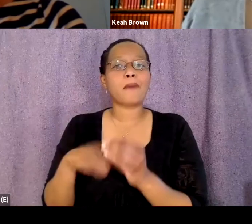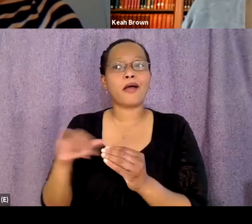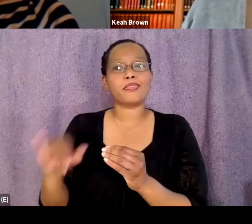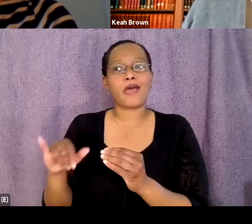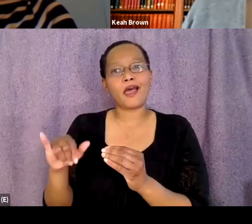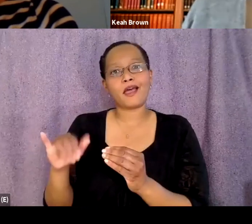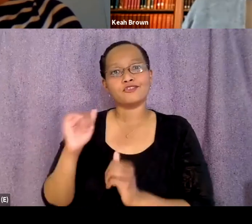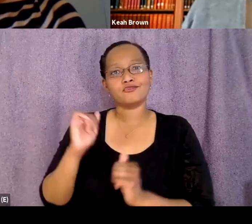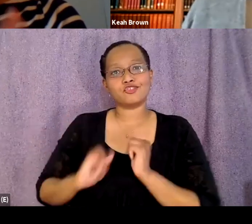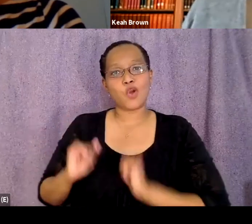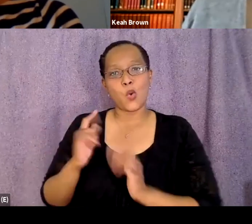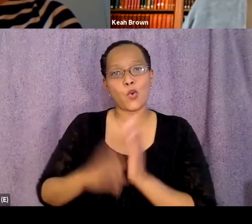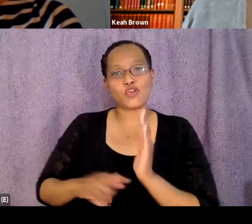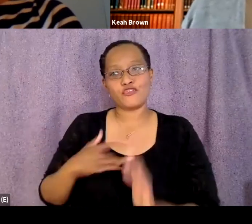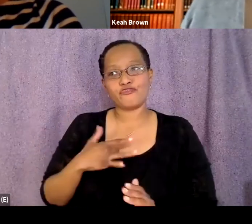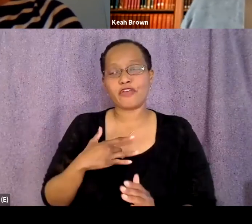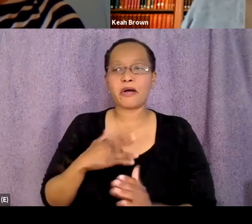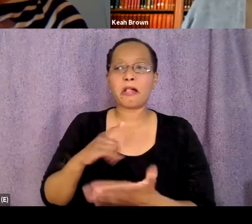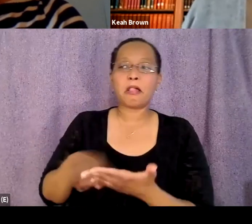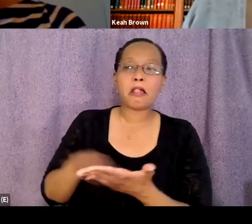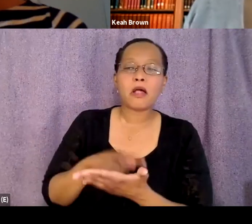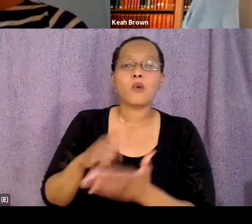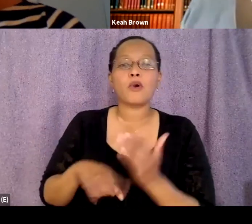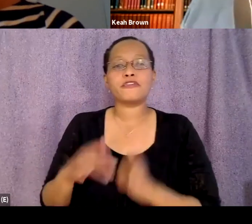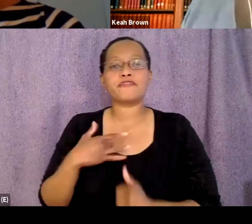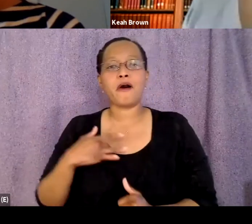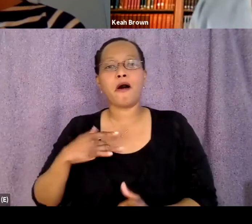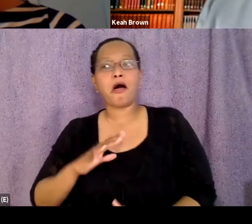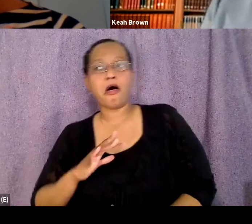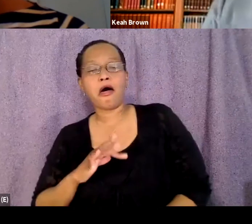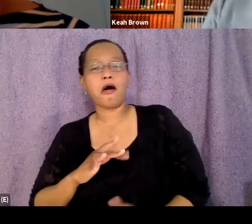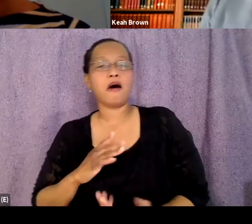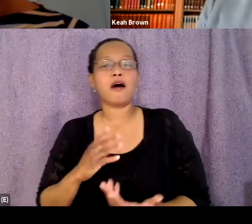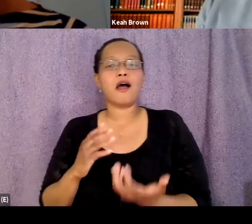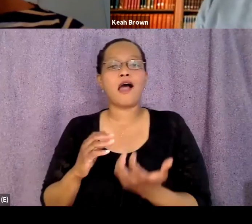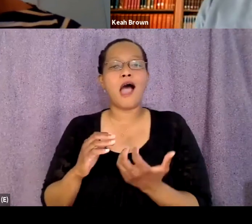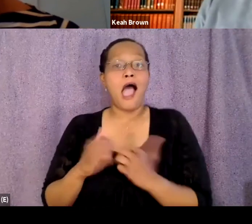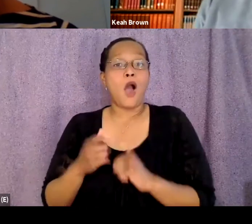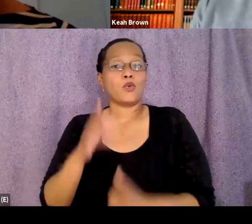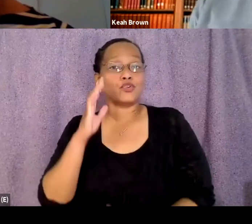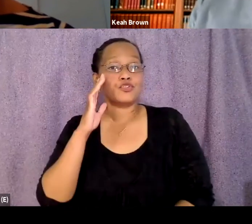annoyed you what would your Dramedy look like and specifically how might you create a different show.